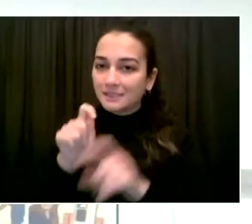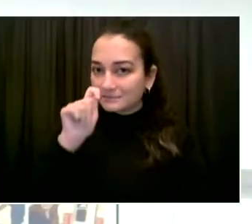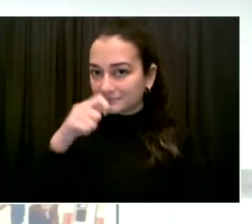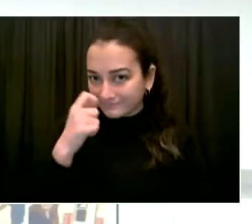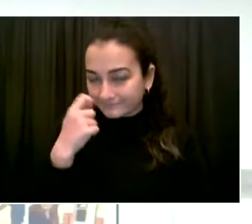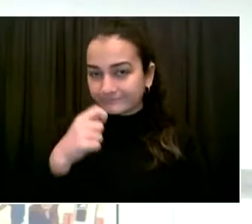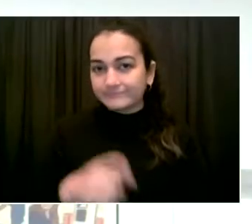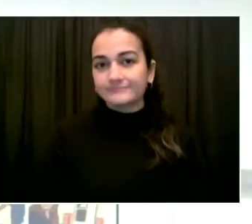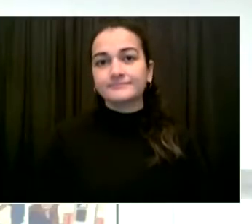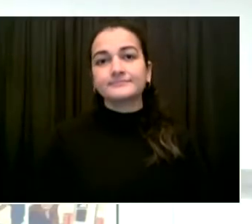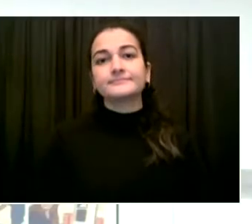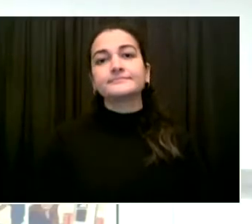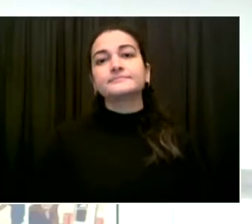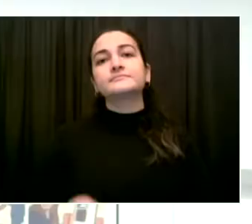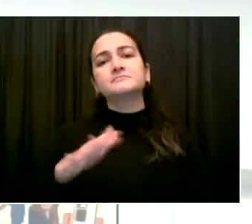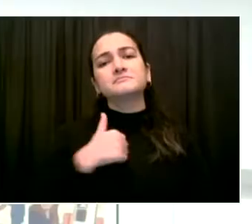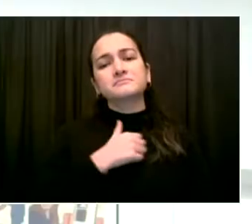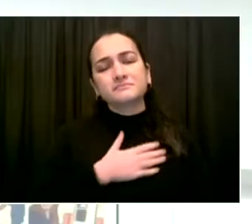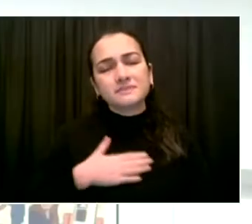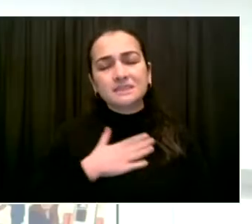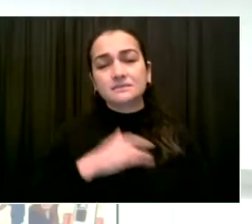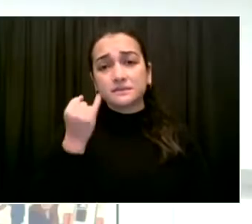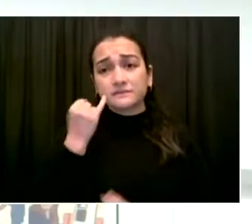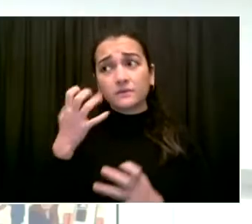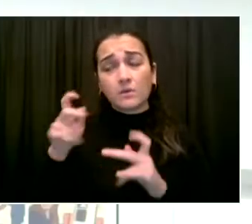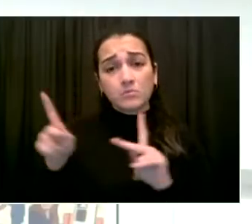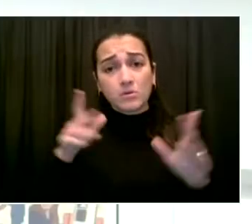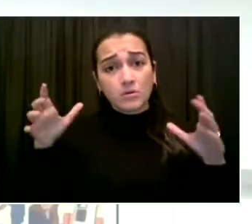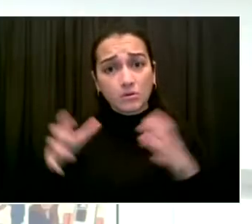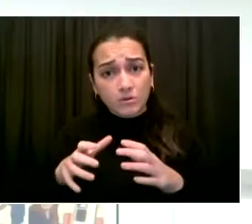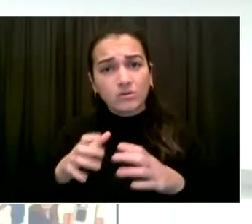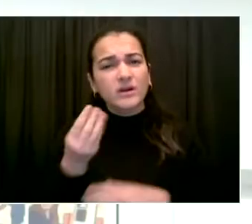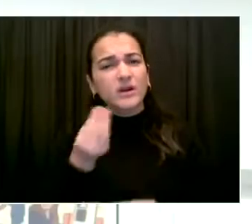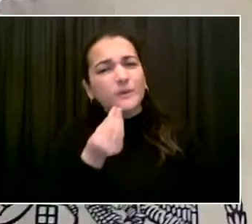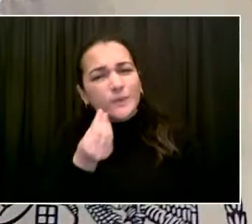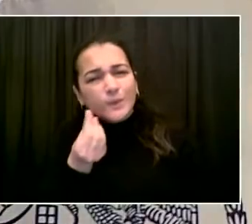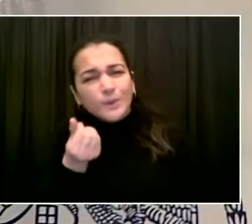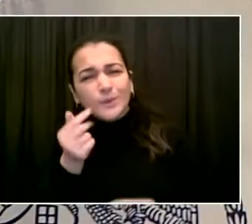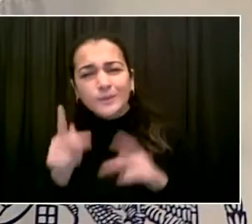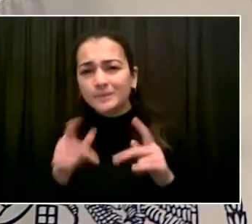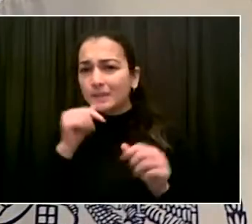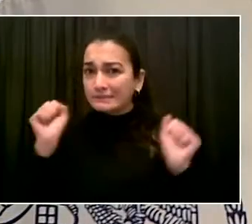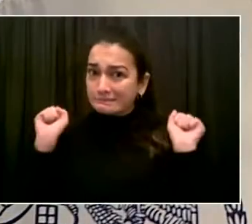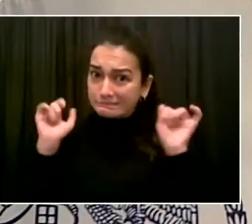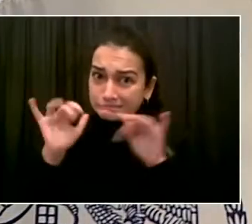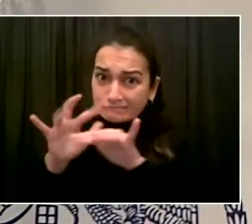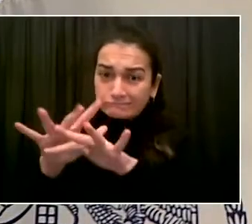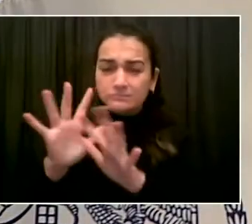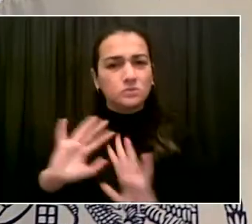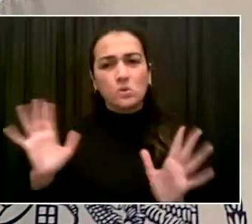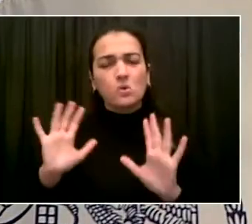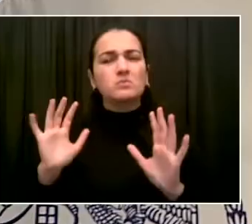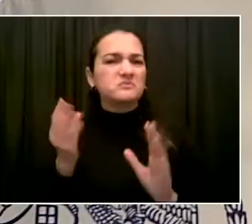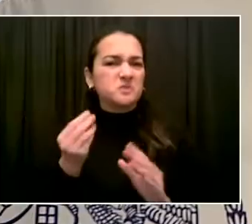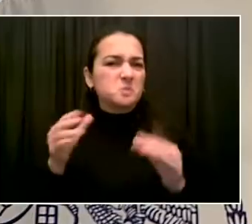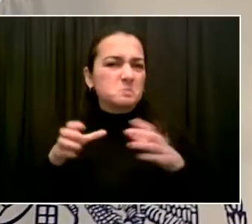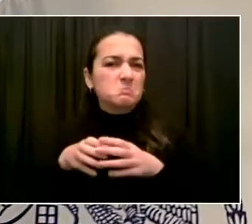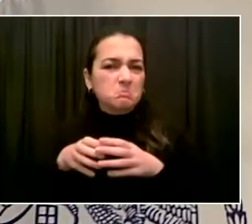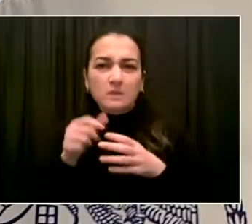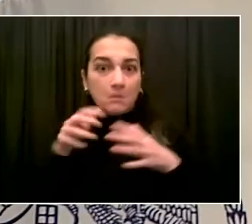POSSIBLE. IF WE BRING LAL THESE THINGS TO BEAR TOGETHER BUT REGULARLY STARTING WITH THE FOUNDATION OF VACCINATION